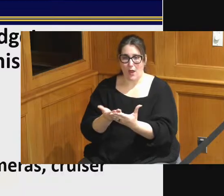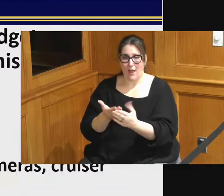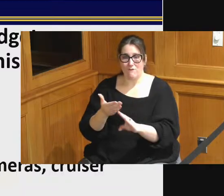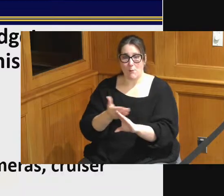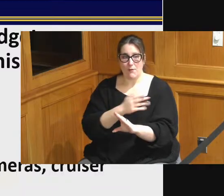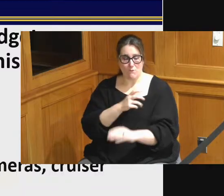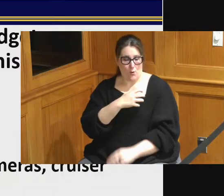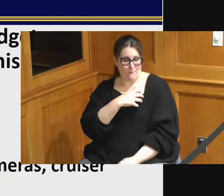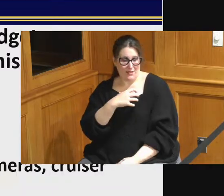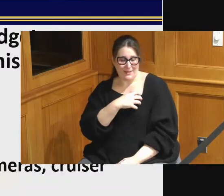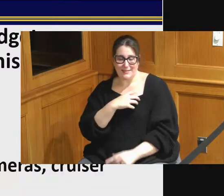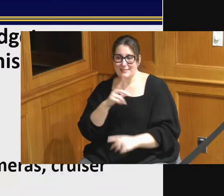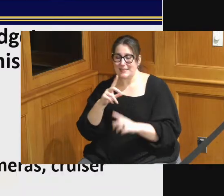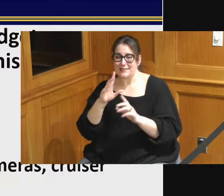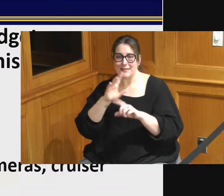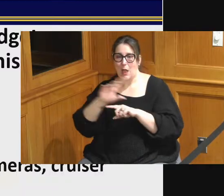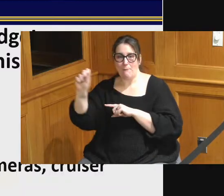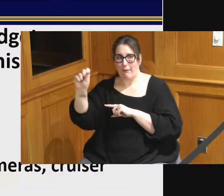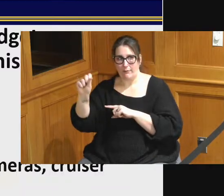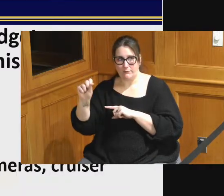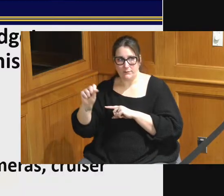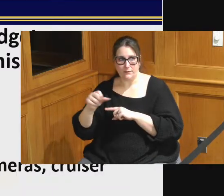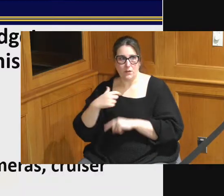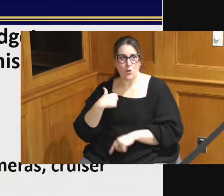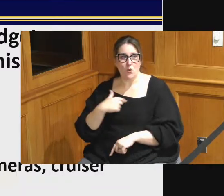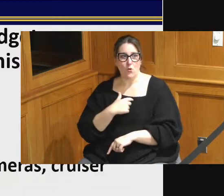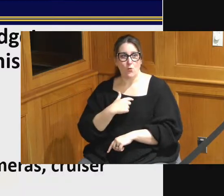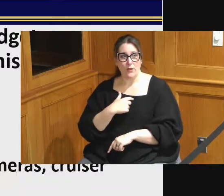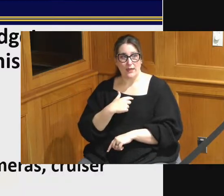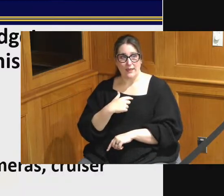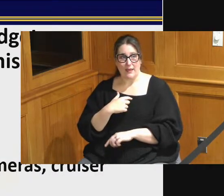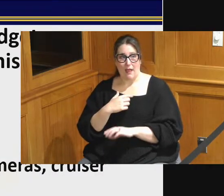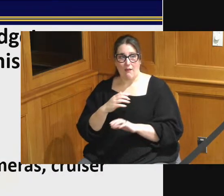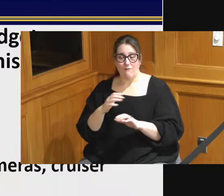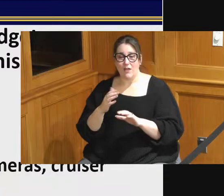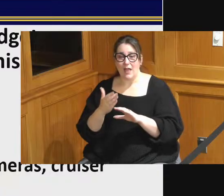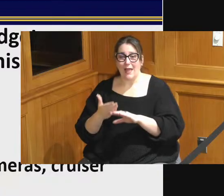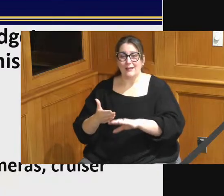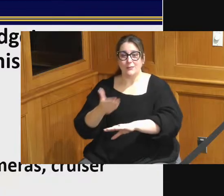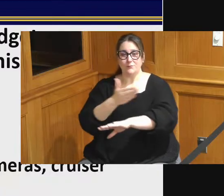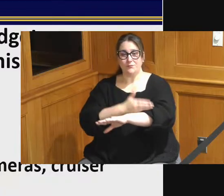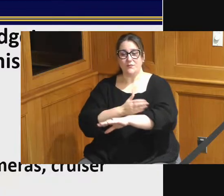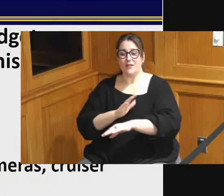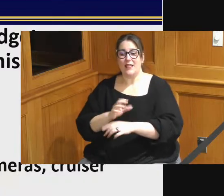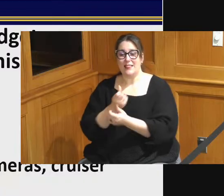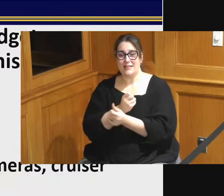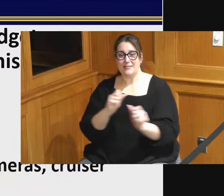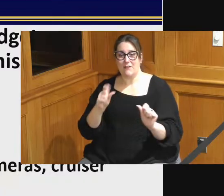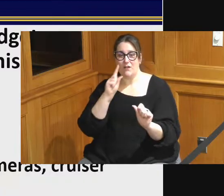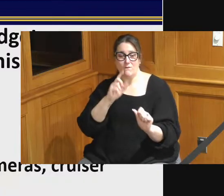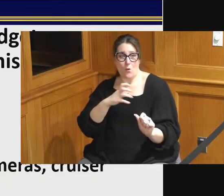gets there is phenomenal. we've enhanced officer safety and enabled proactive decisions by using